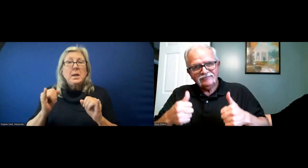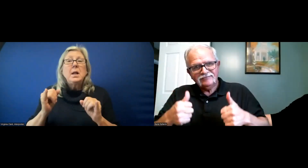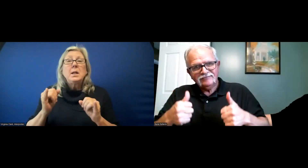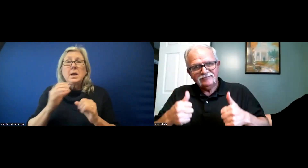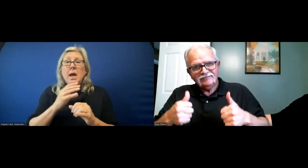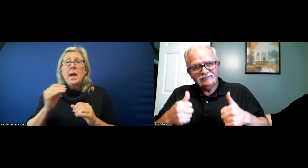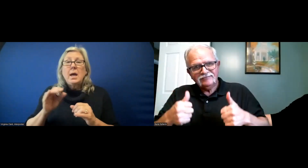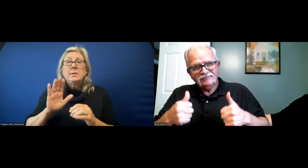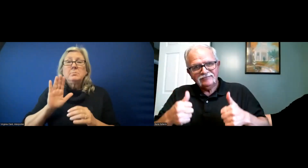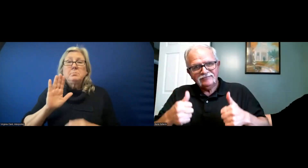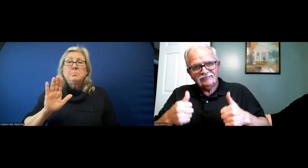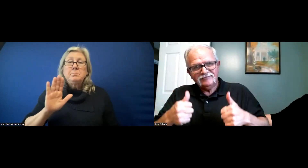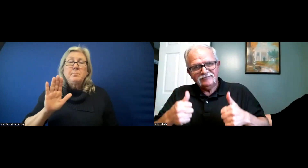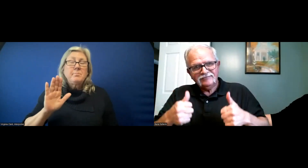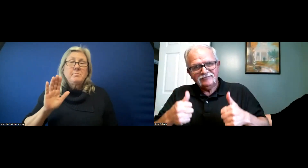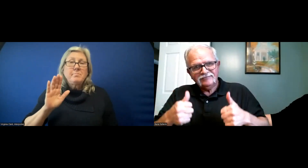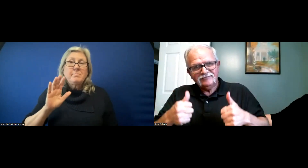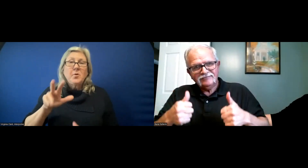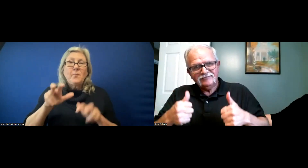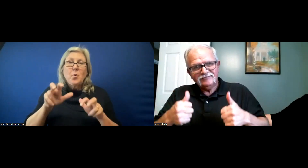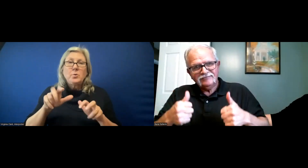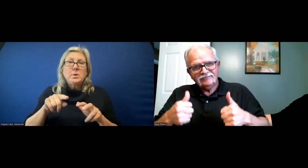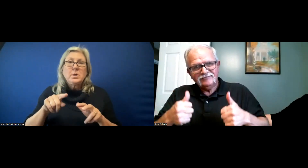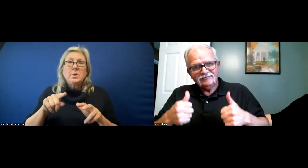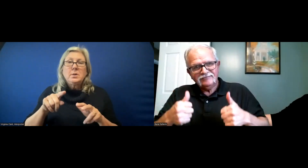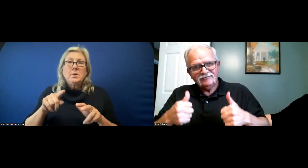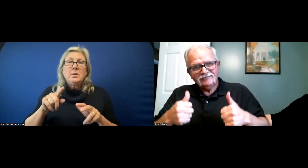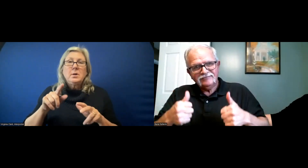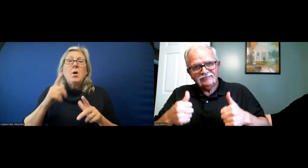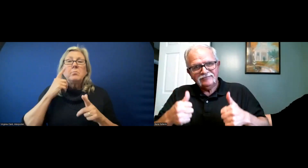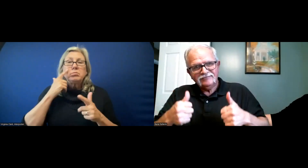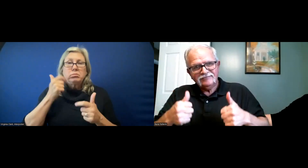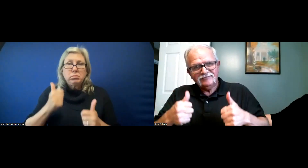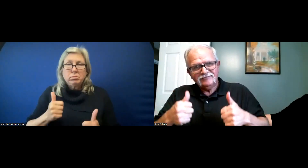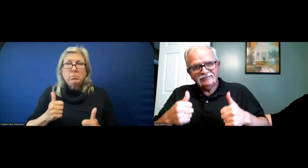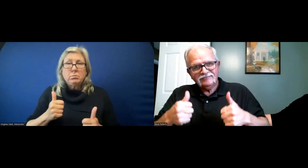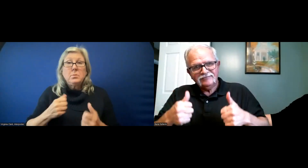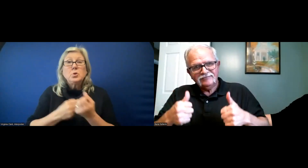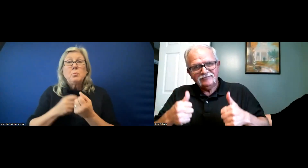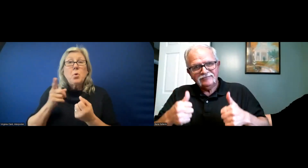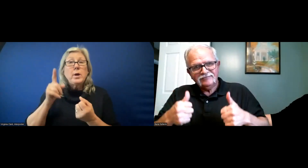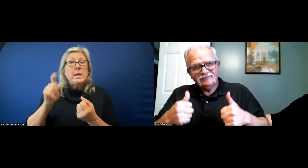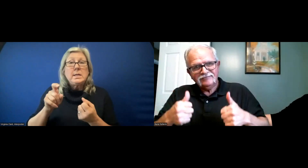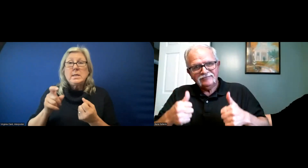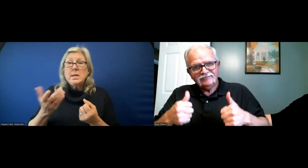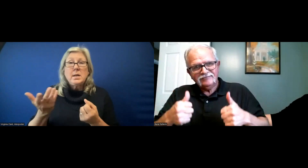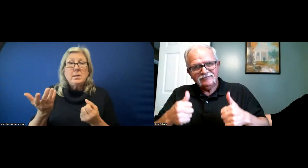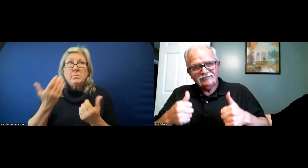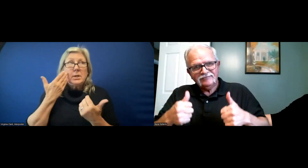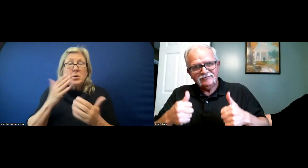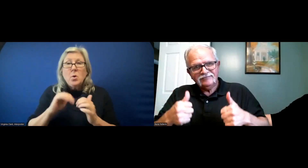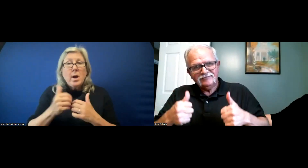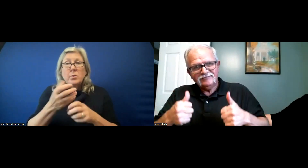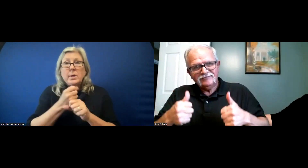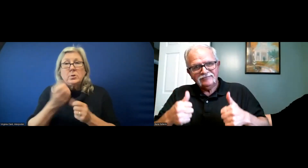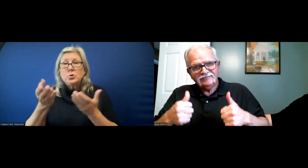(audio cutting out) the support he needed was not and he didn't know how to get services.